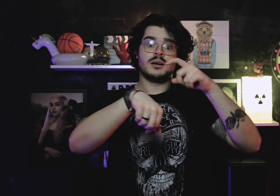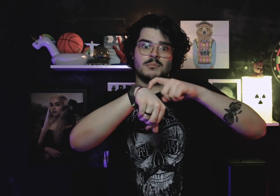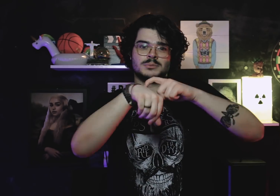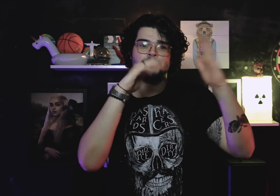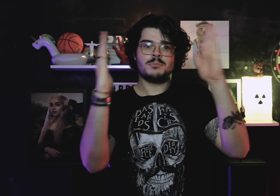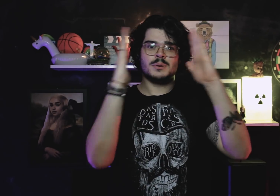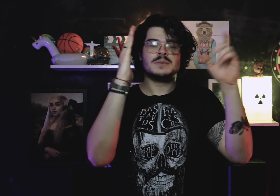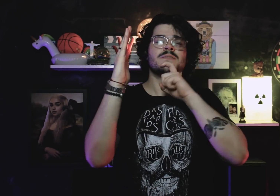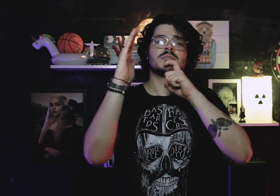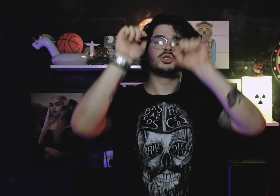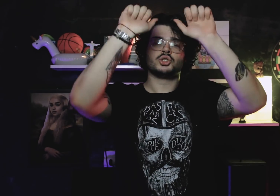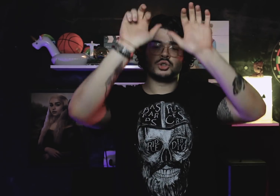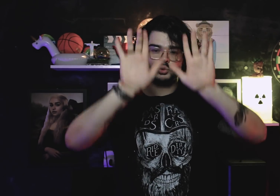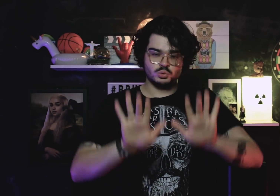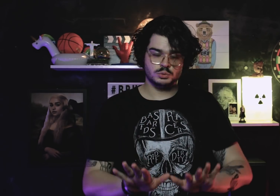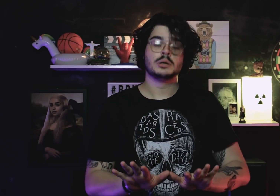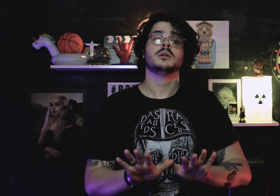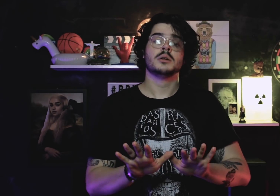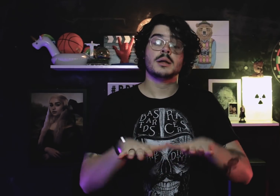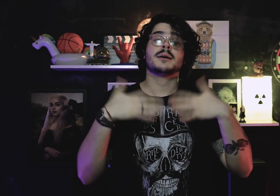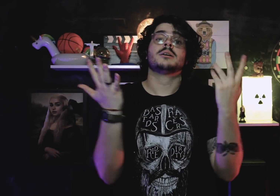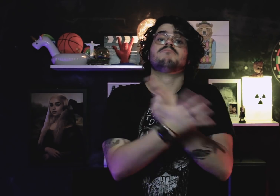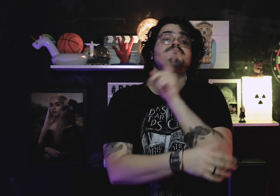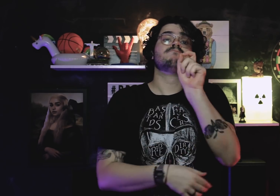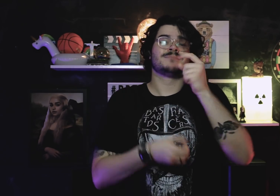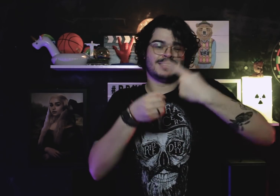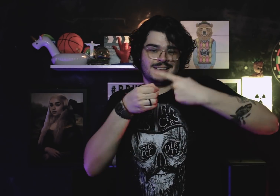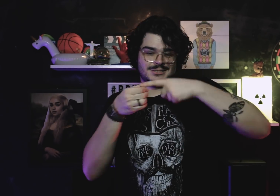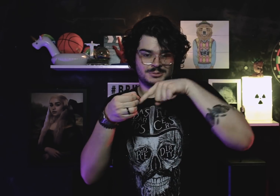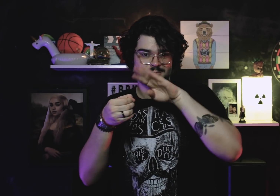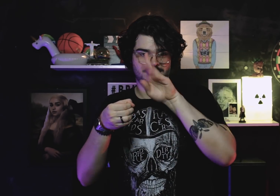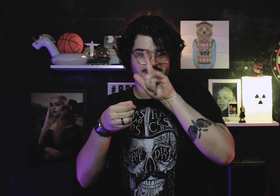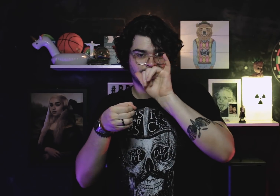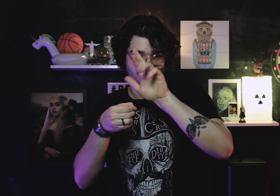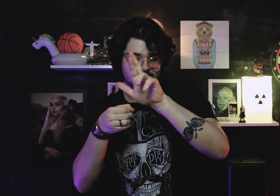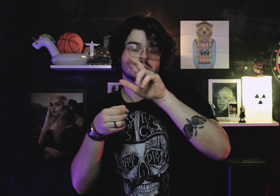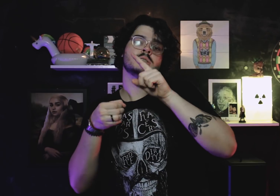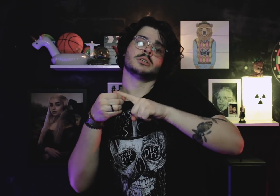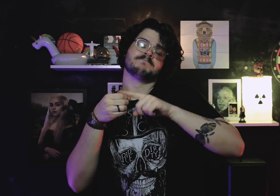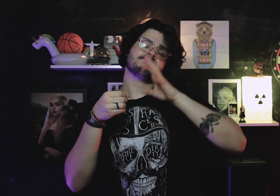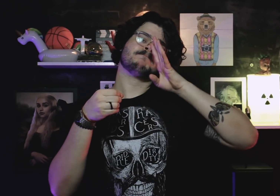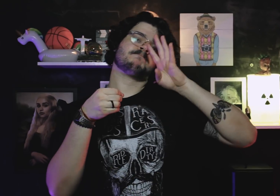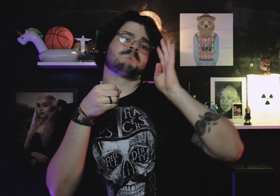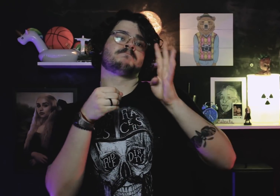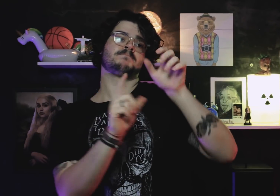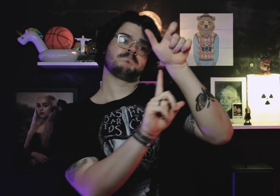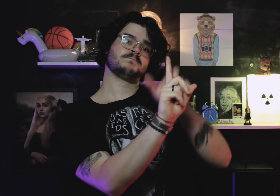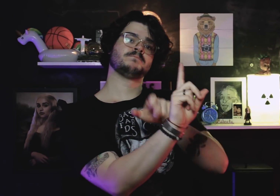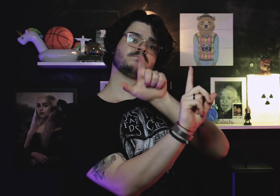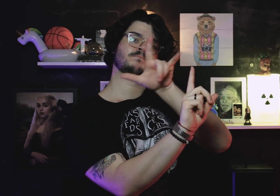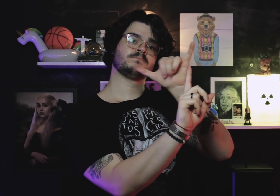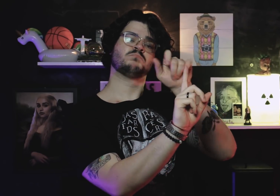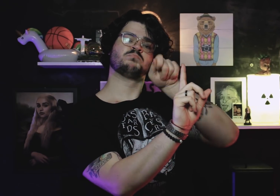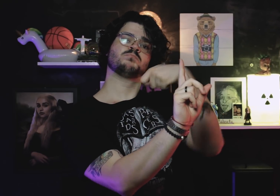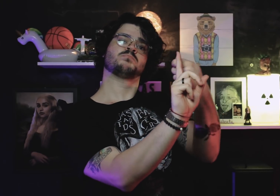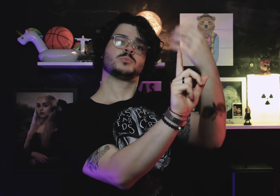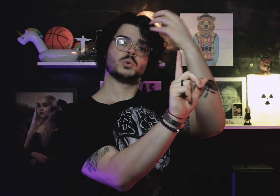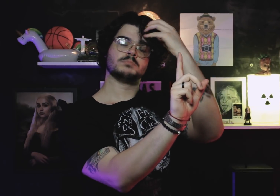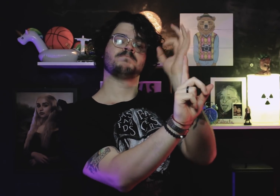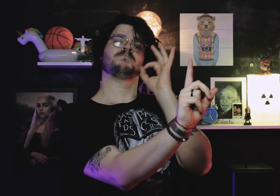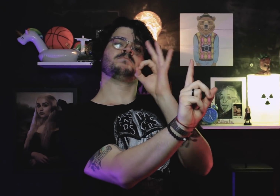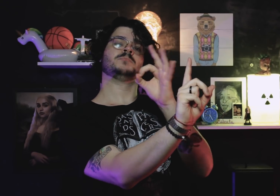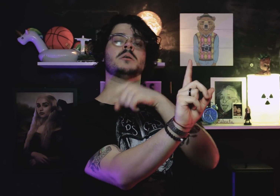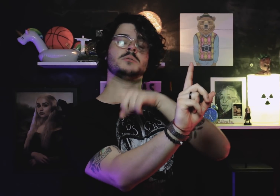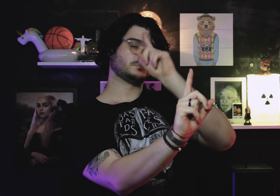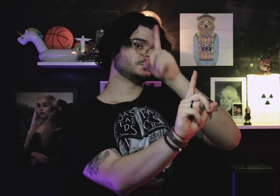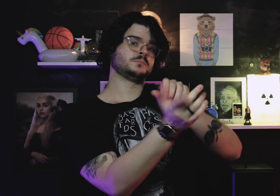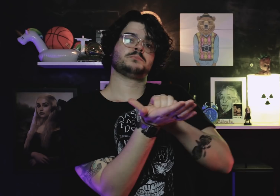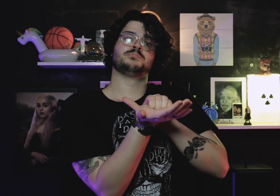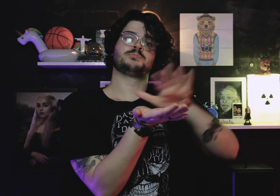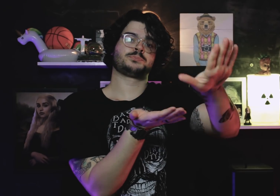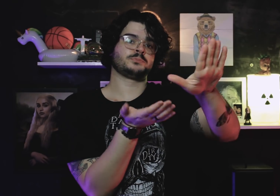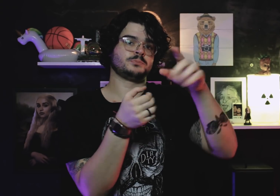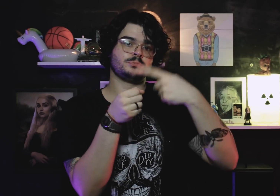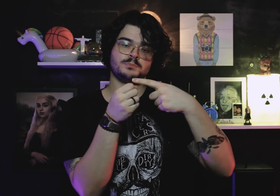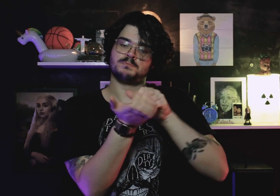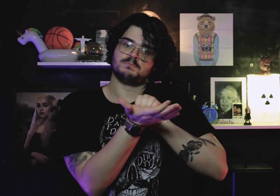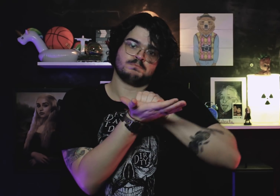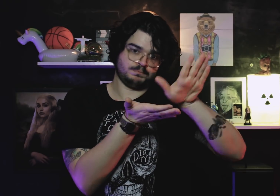In the middle of winter, Elly was found guilty and expelled from the village.